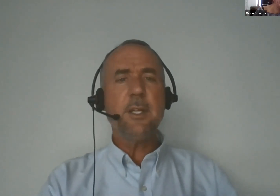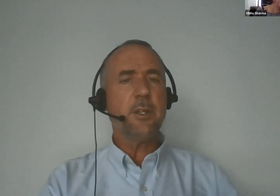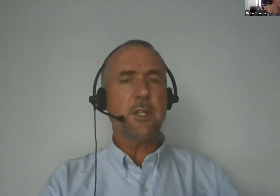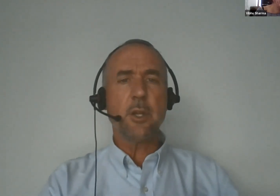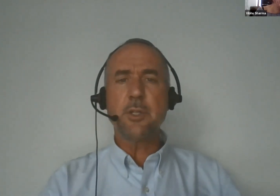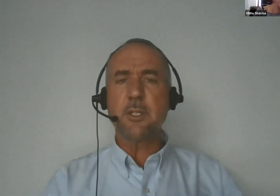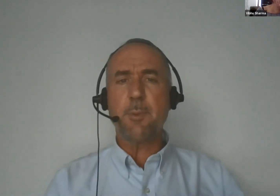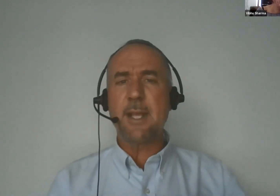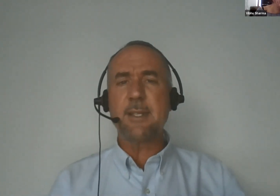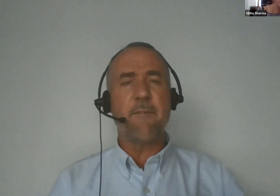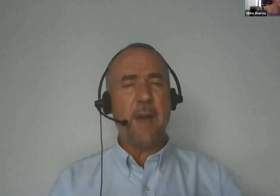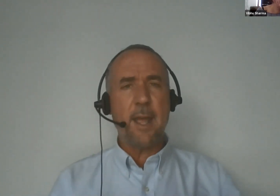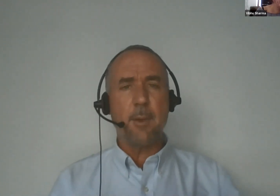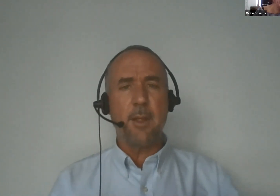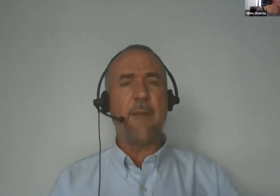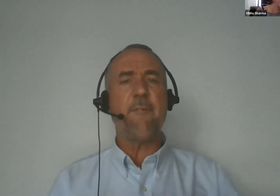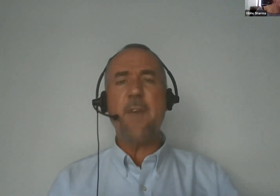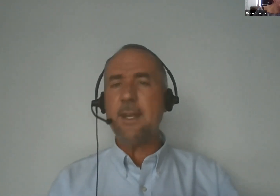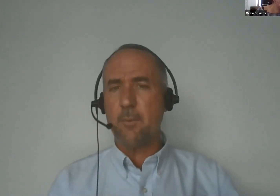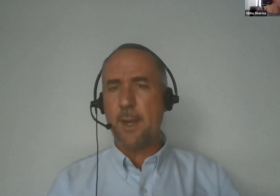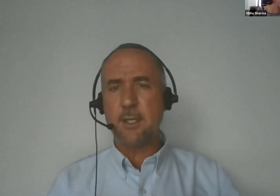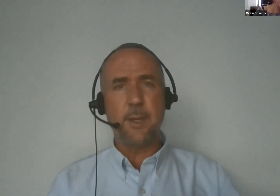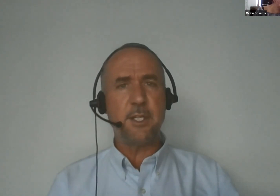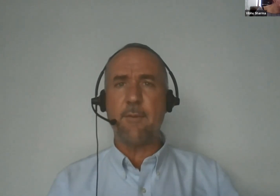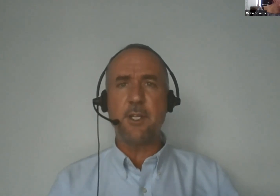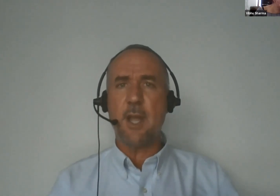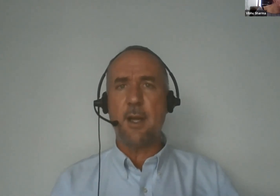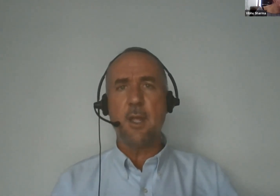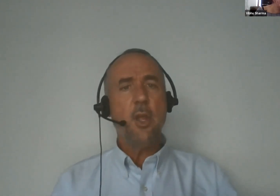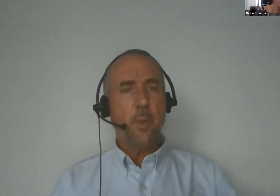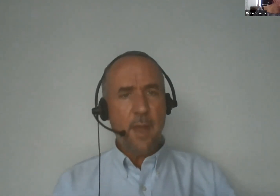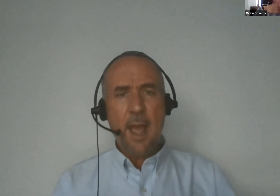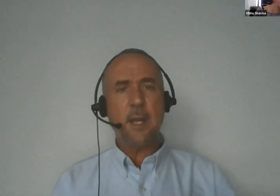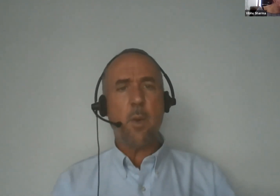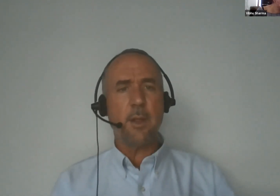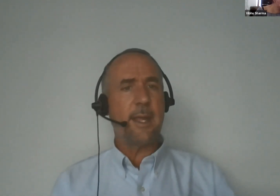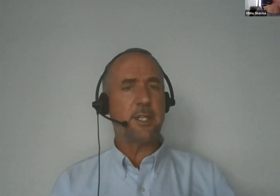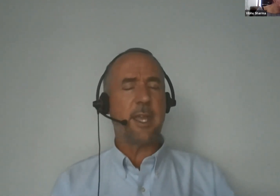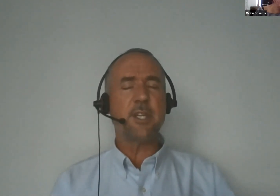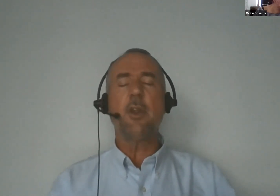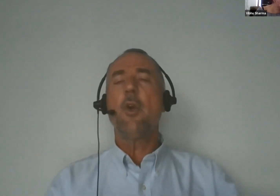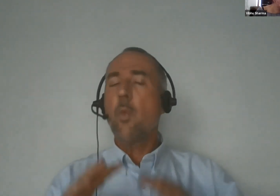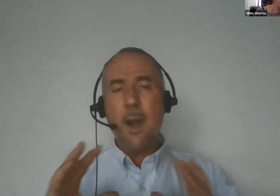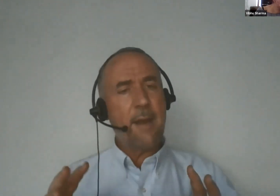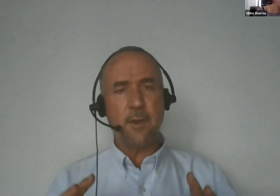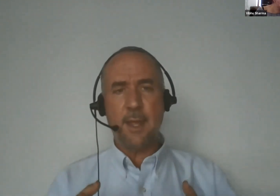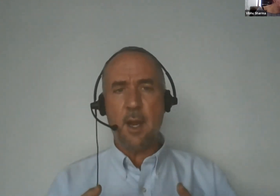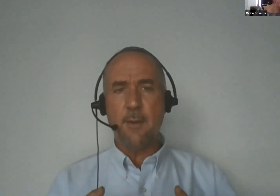Vibhu Sharma : Digital solutions presents a viable and effective way to reach every child with high quality education, wherever they are.